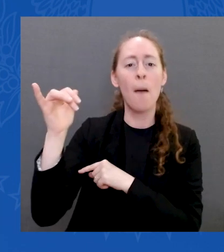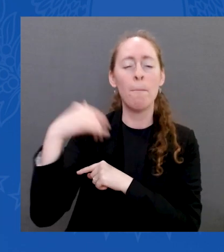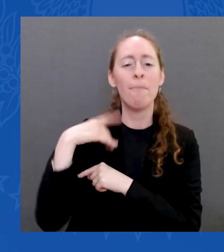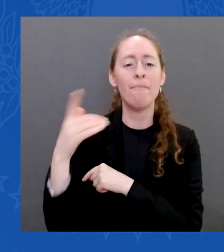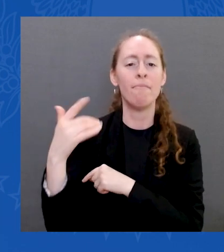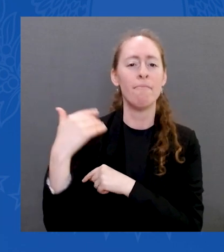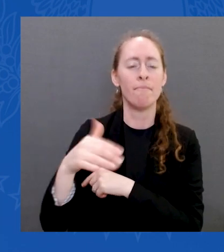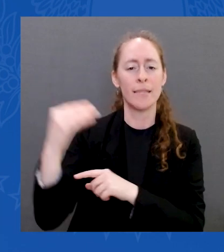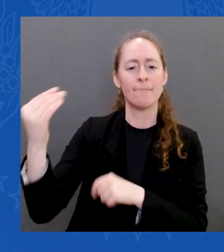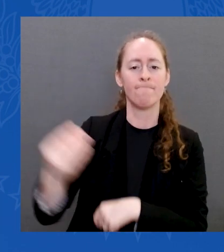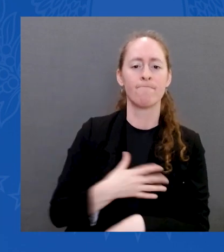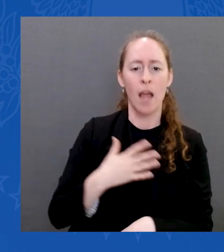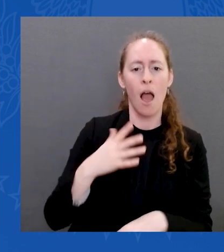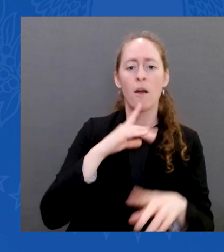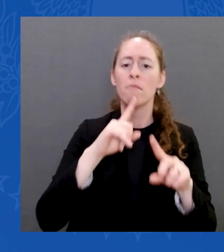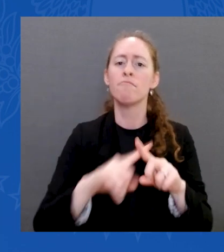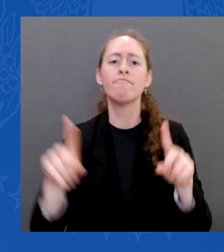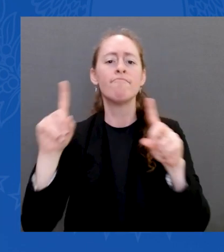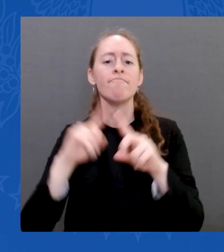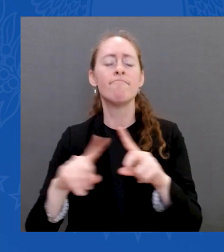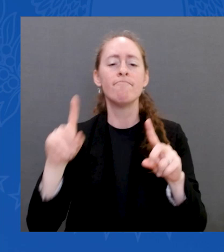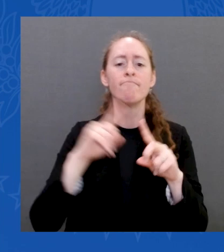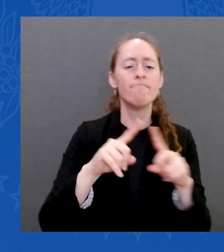that I learned from Ms.. Toth and Mr. Thomas.